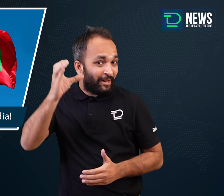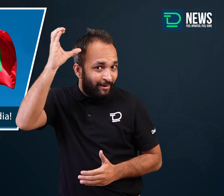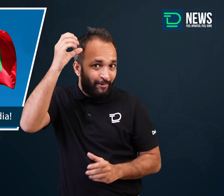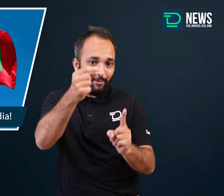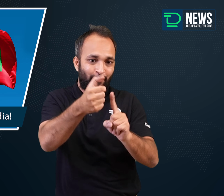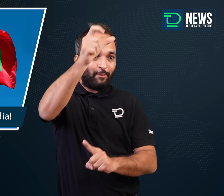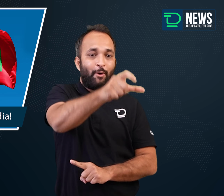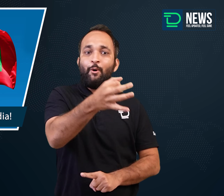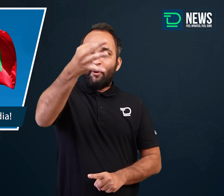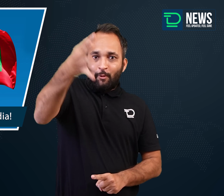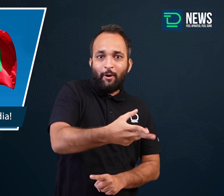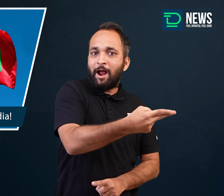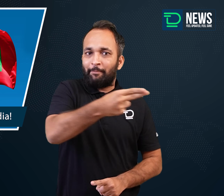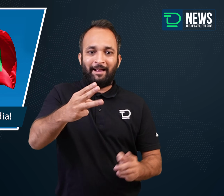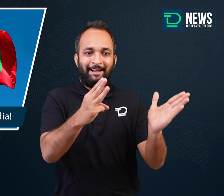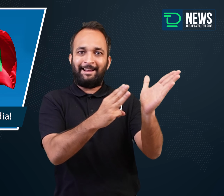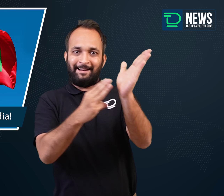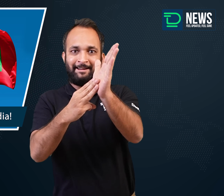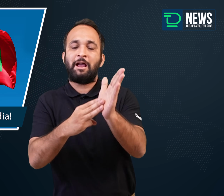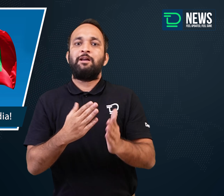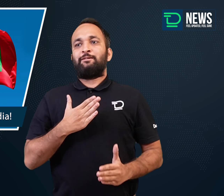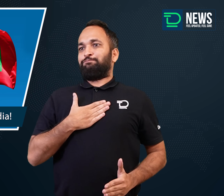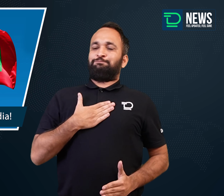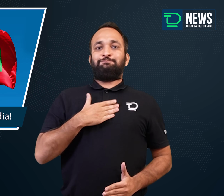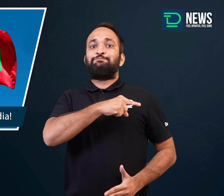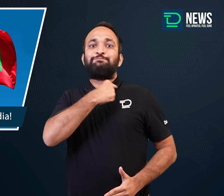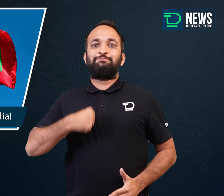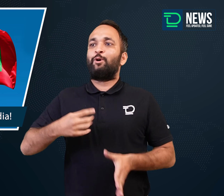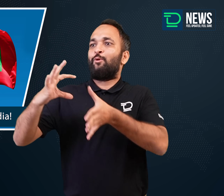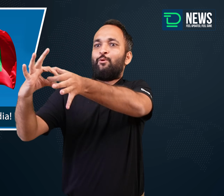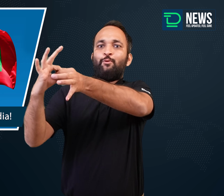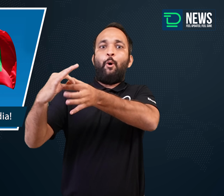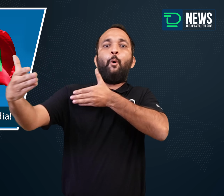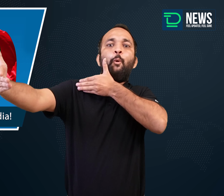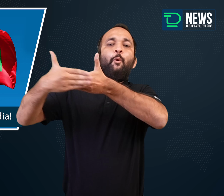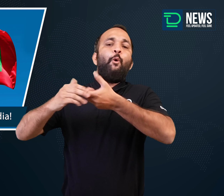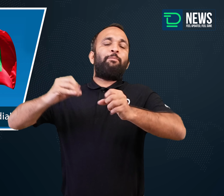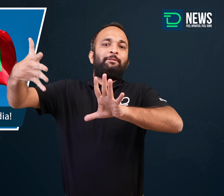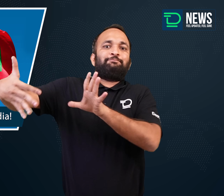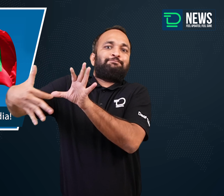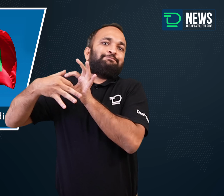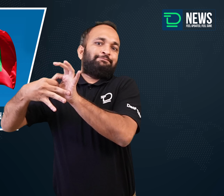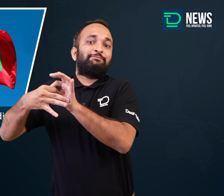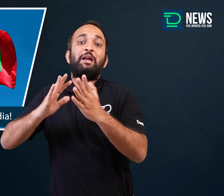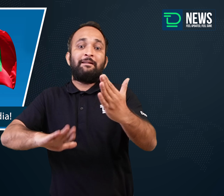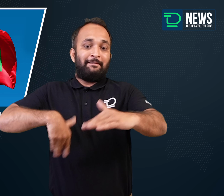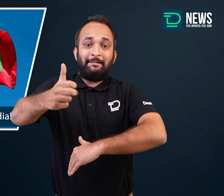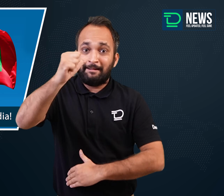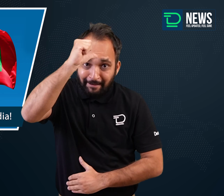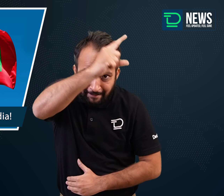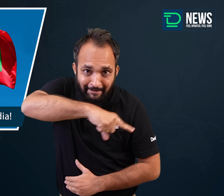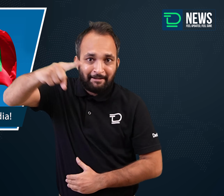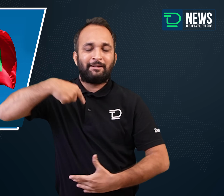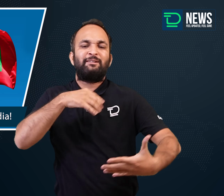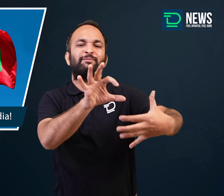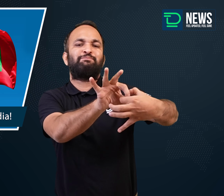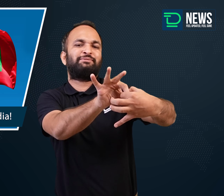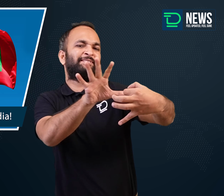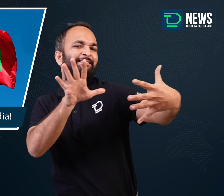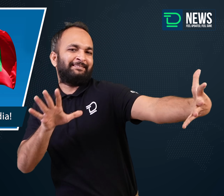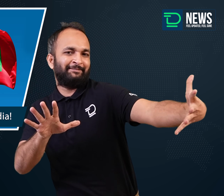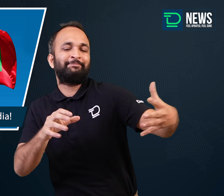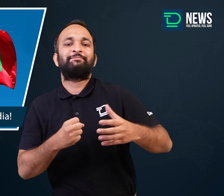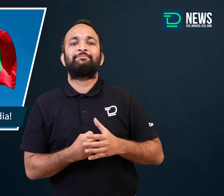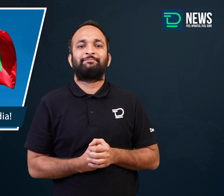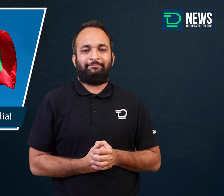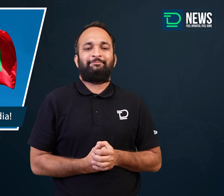So this new president fully supports China and is against India.